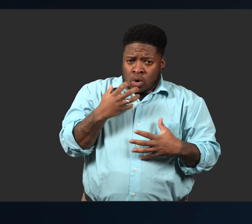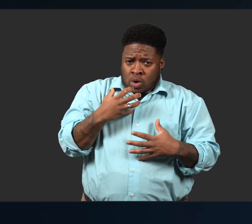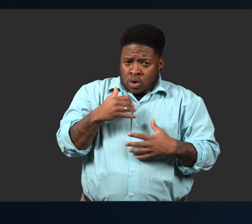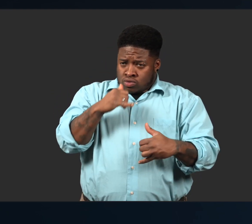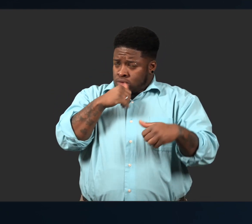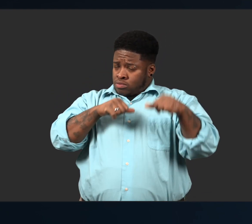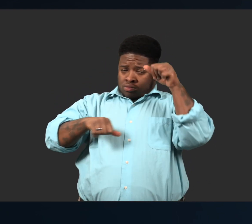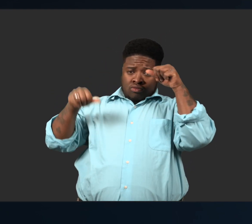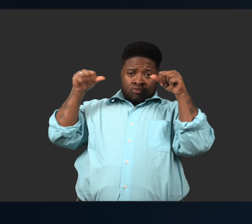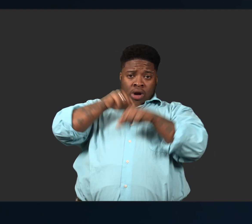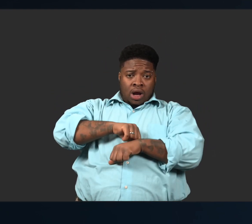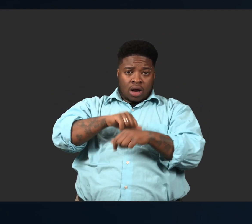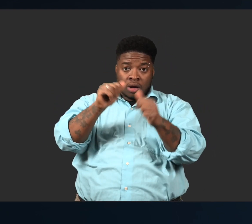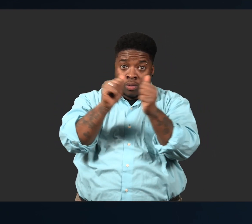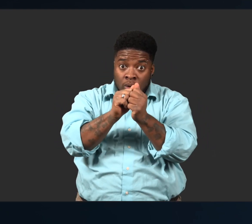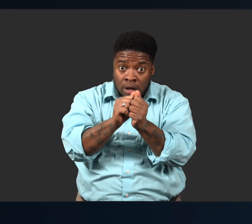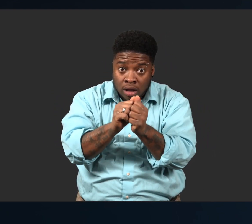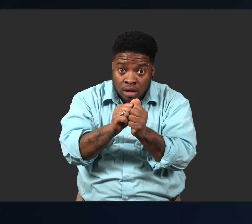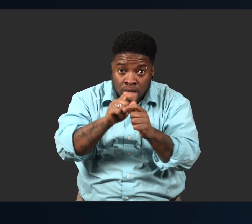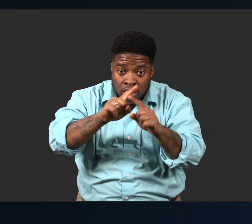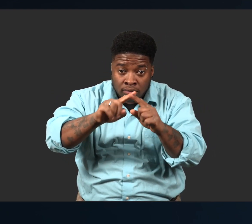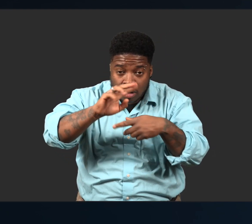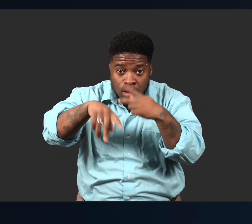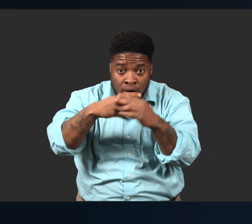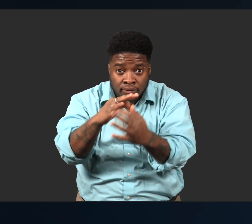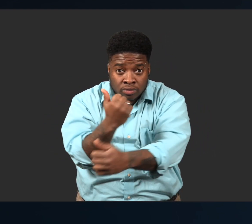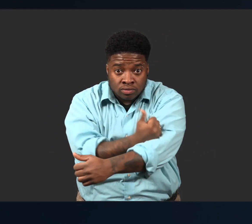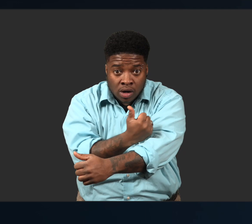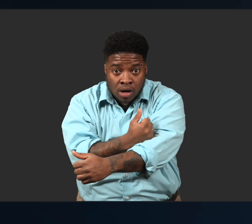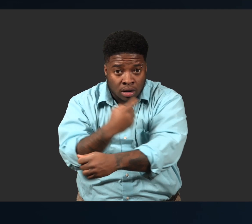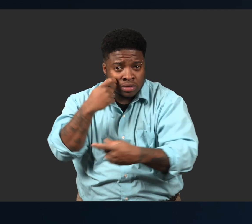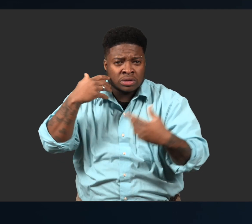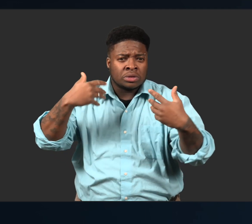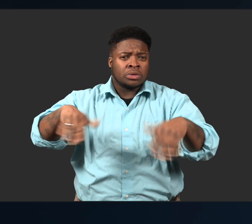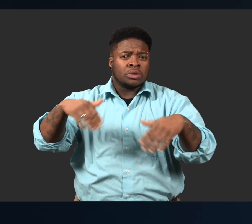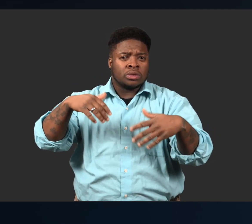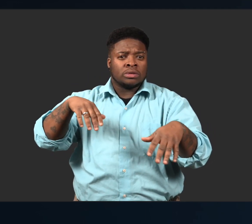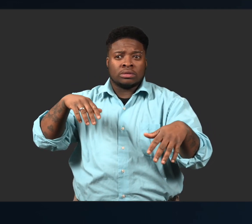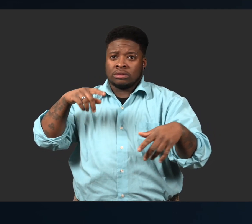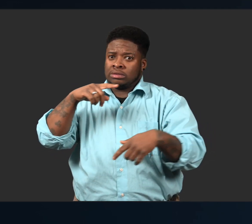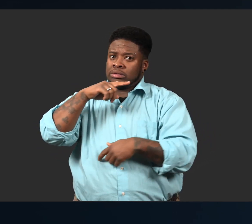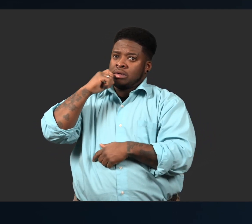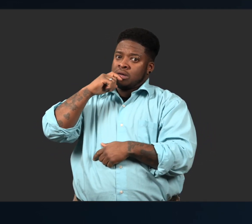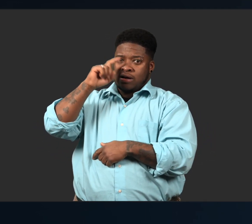She's inebriated and has a mix of drugs in her system as well.